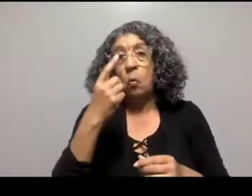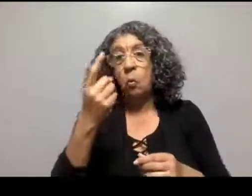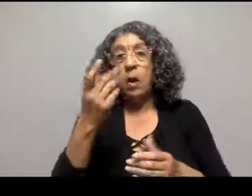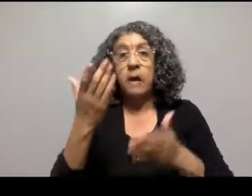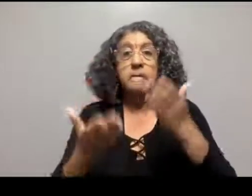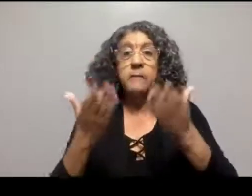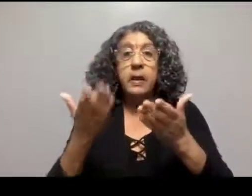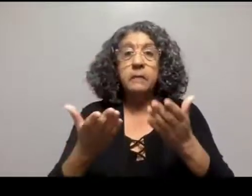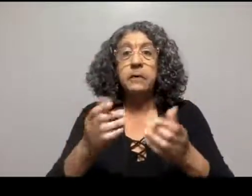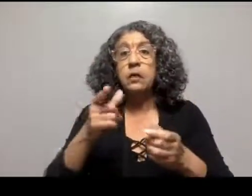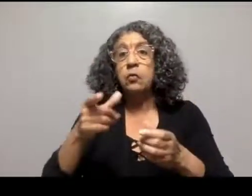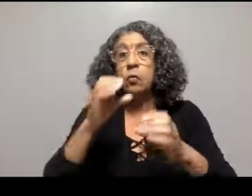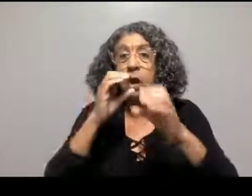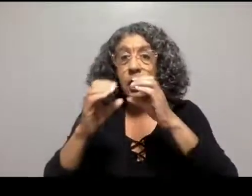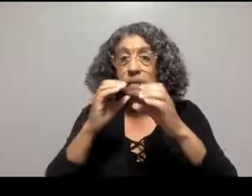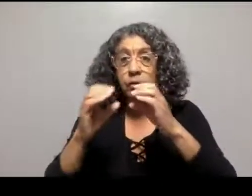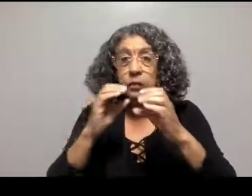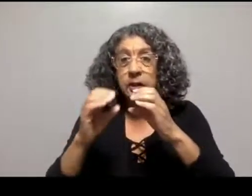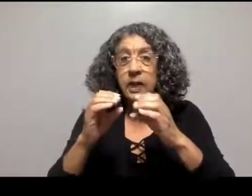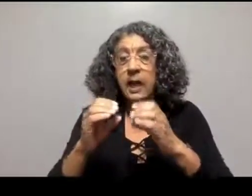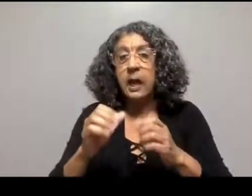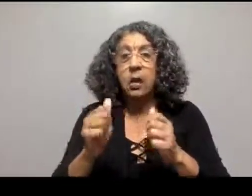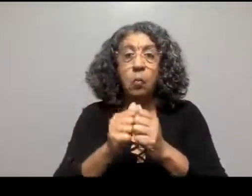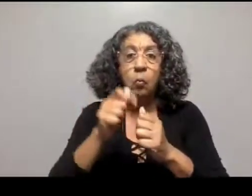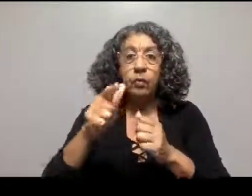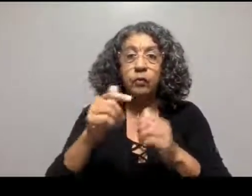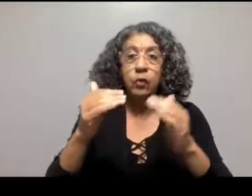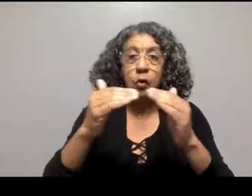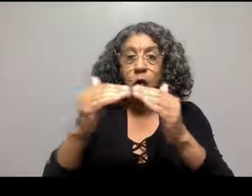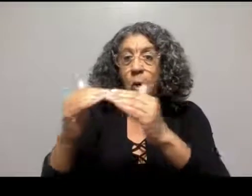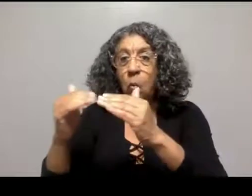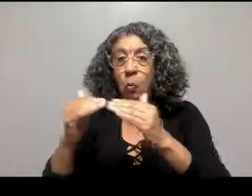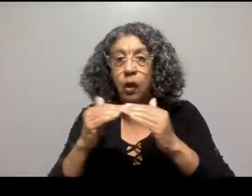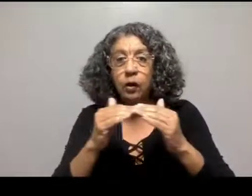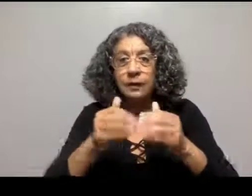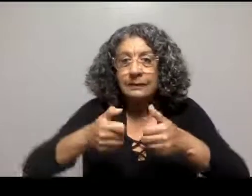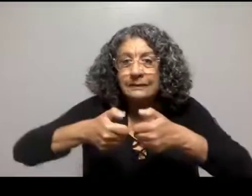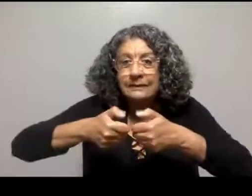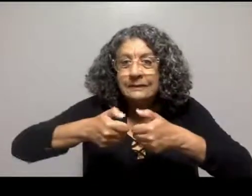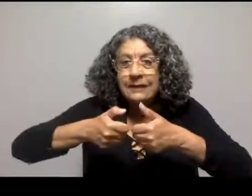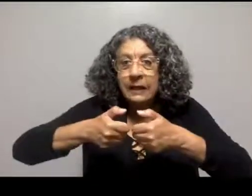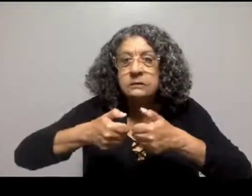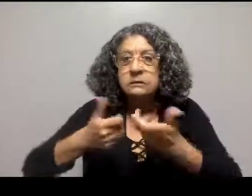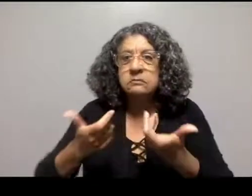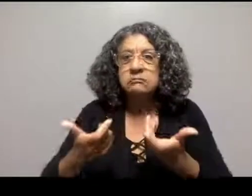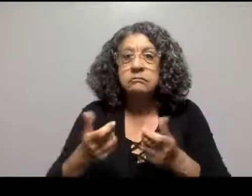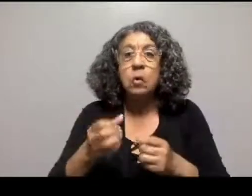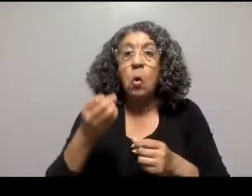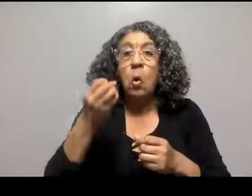the purpose would be for like you know communicating with co-workers texting.